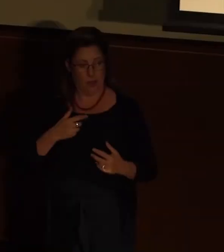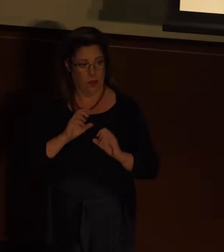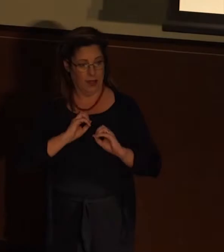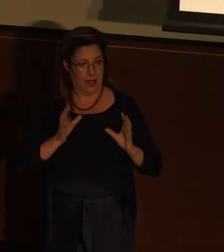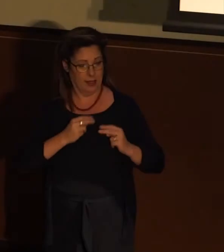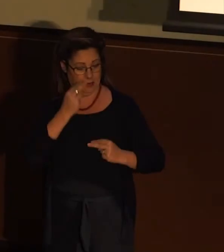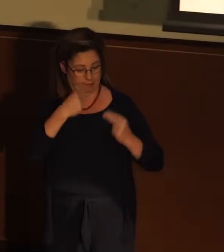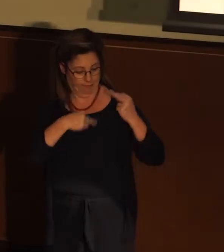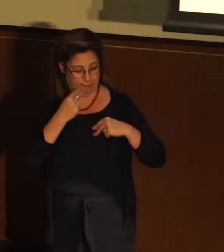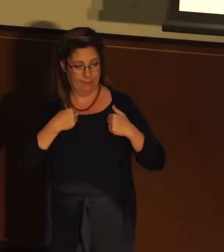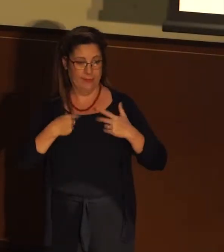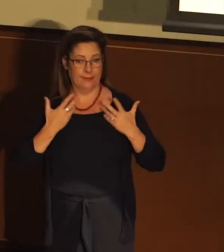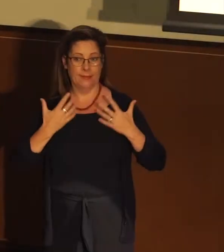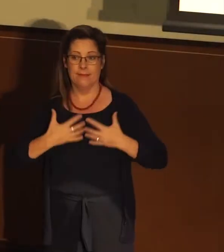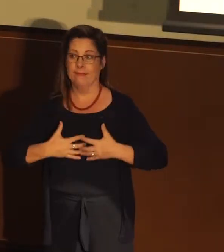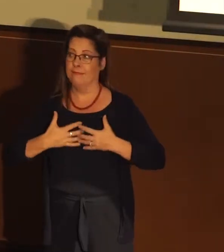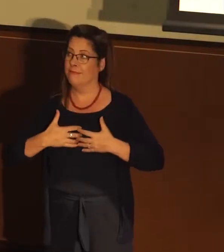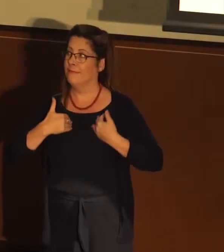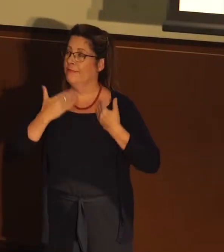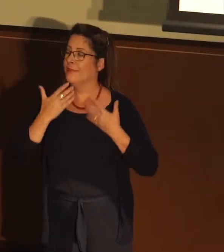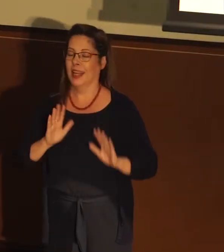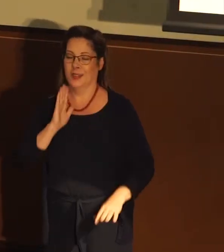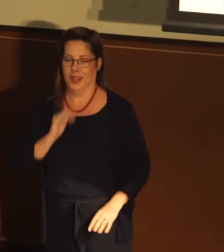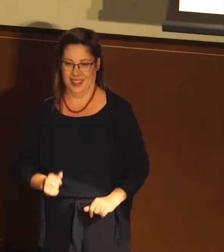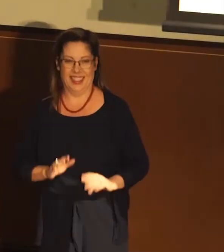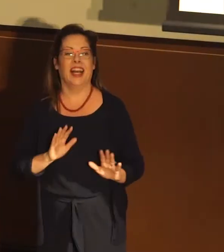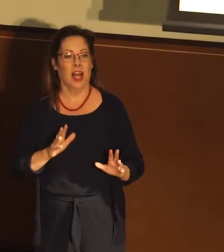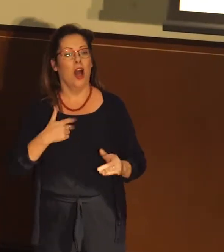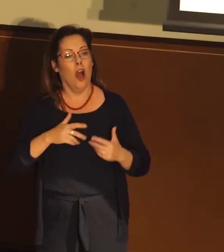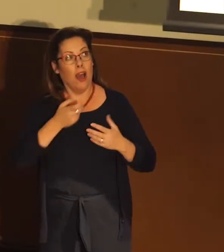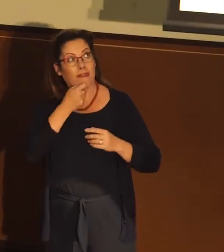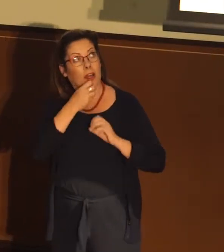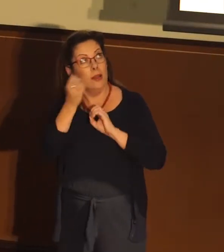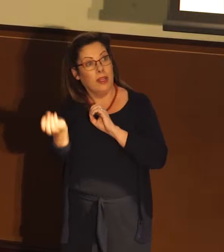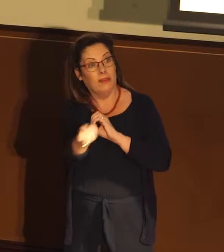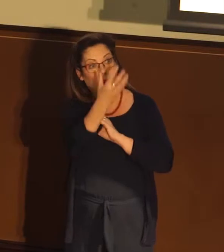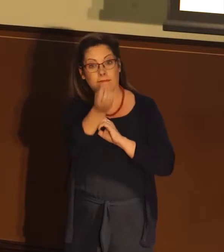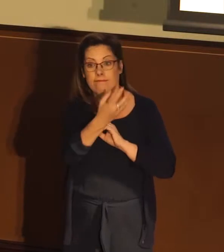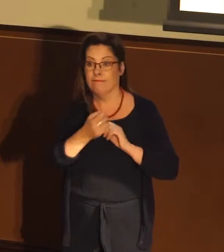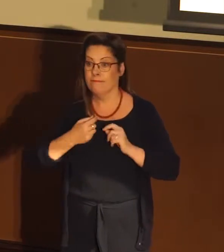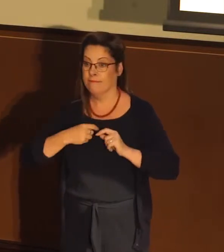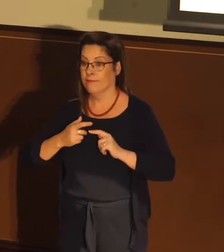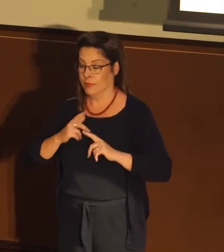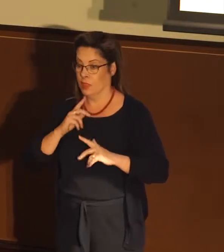I've worked that out eventually but, but before... I'm gonna give a presentation to show, but before I leap into that,